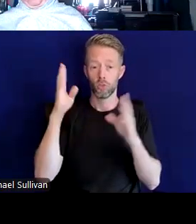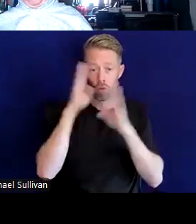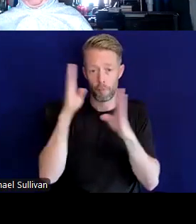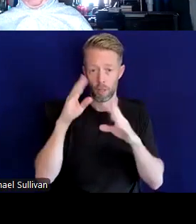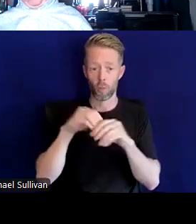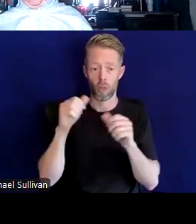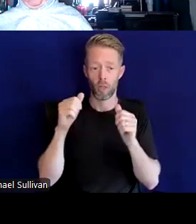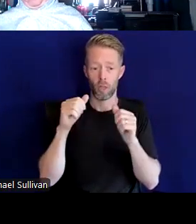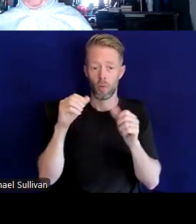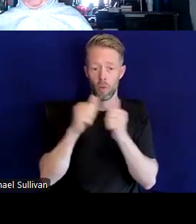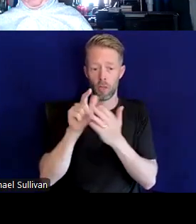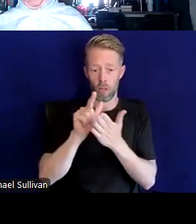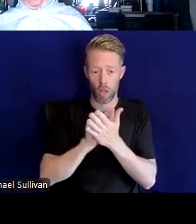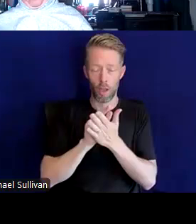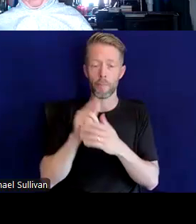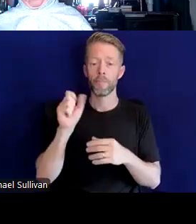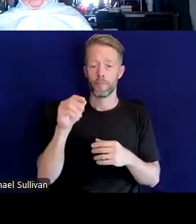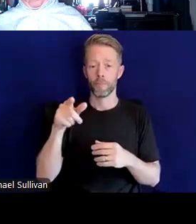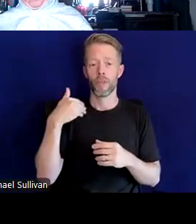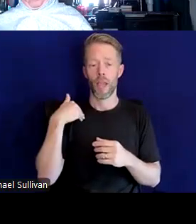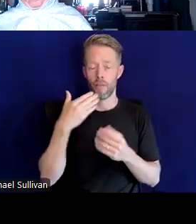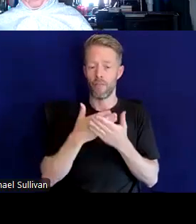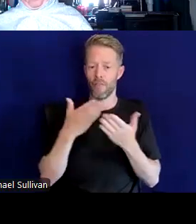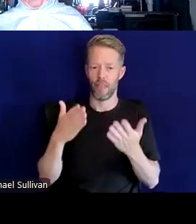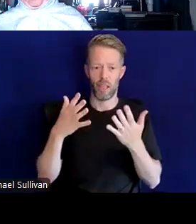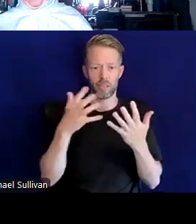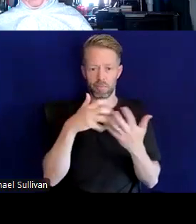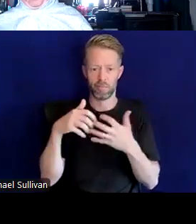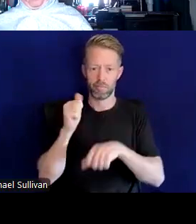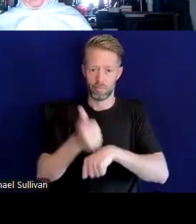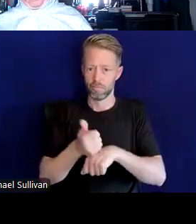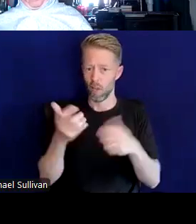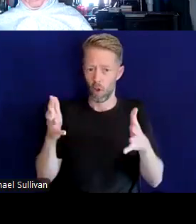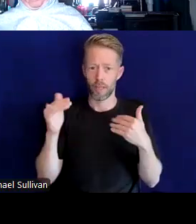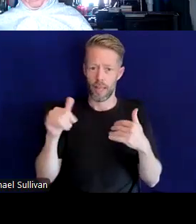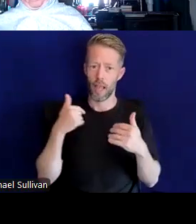trouble with the law. So there are things in place already and